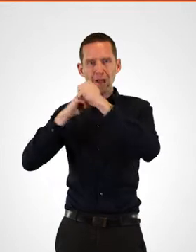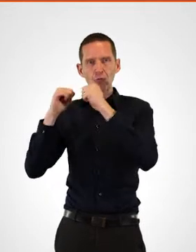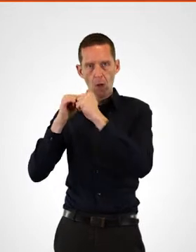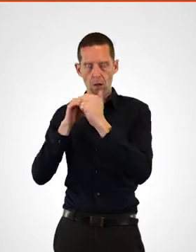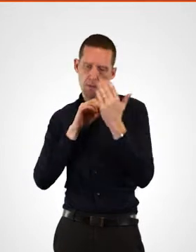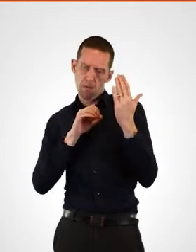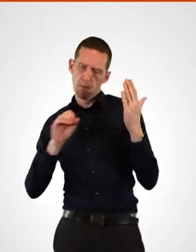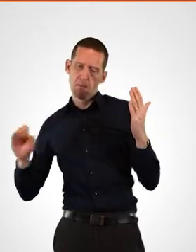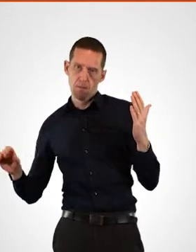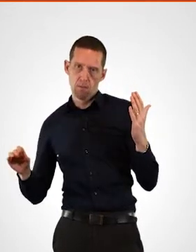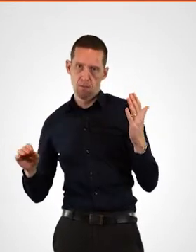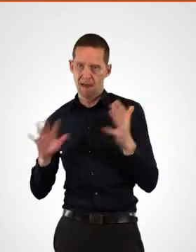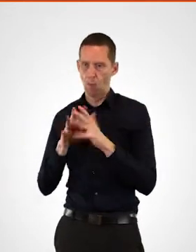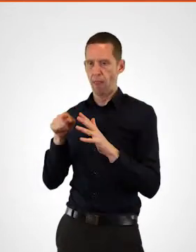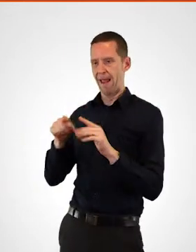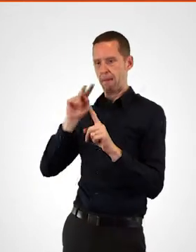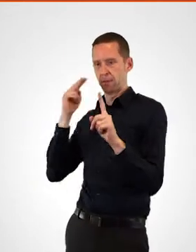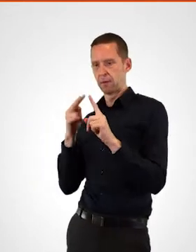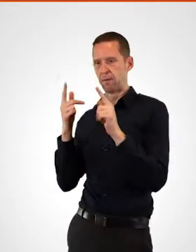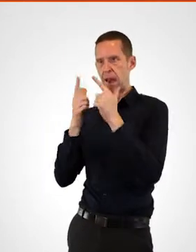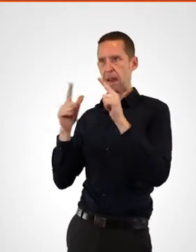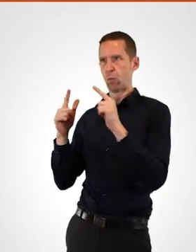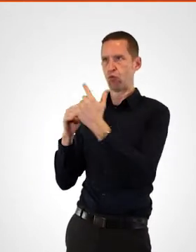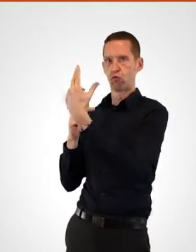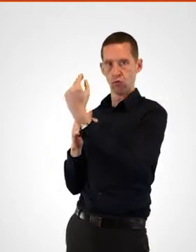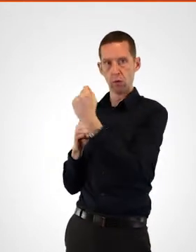So what she's been trying to show is if you use this kind of model